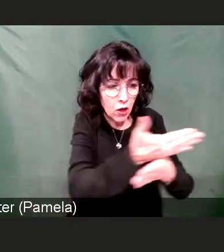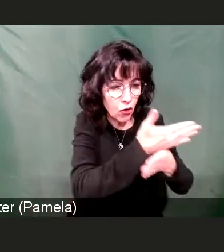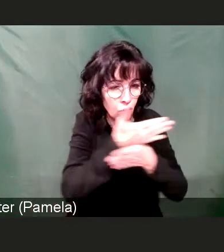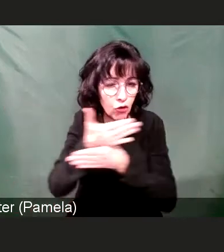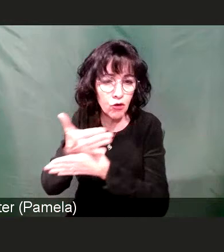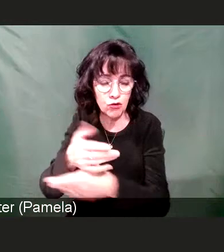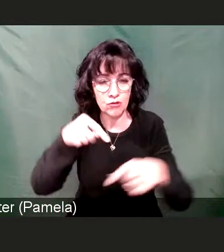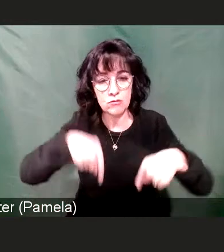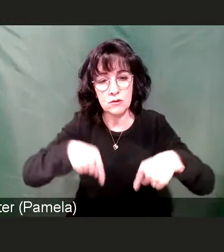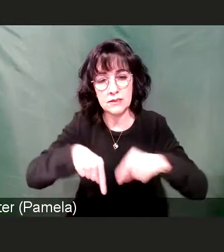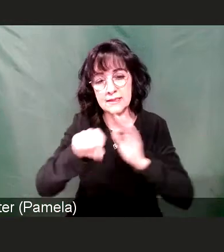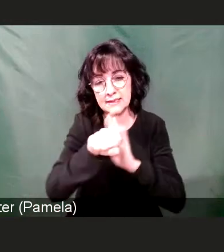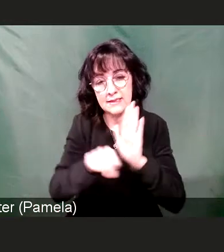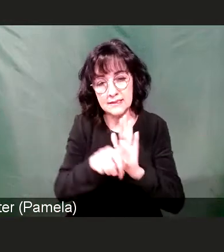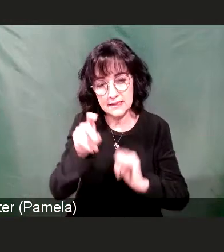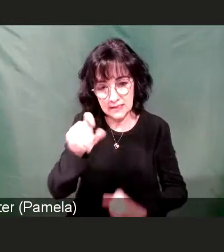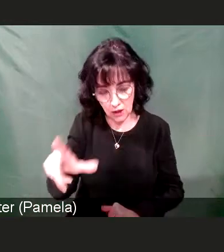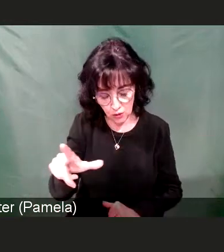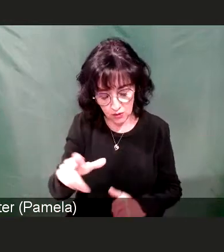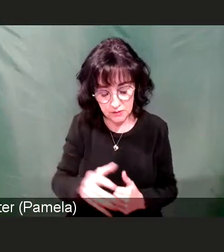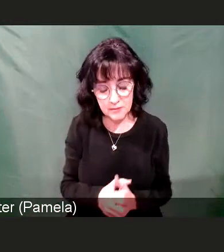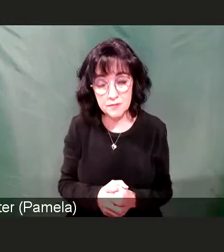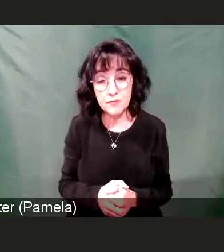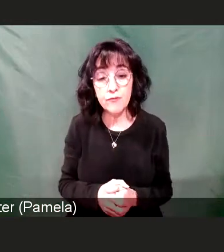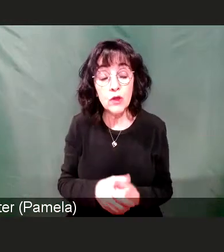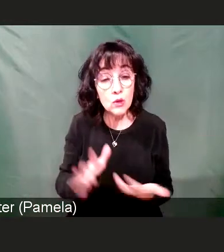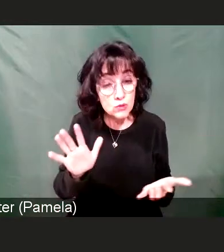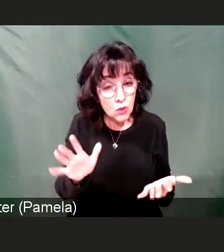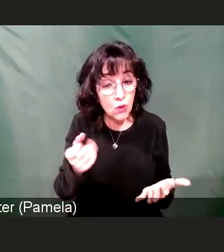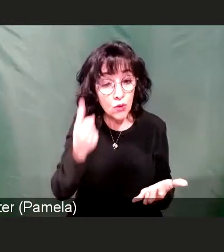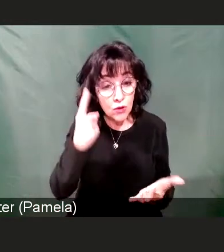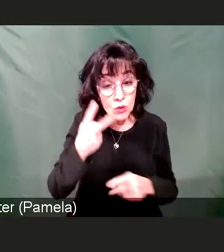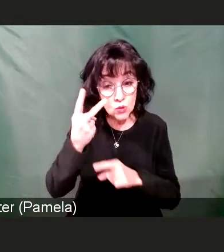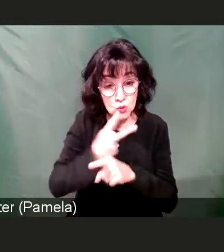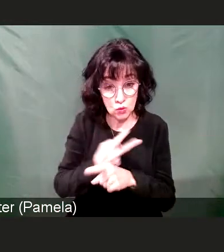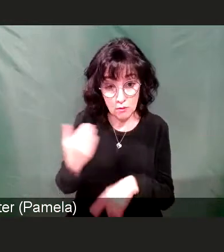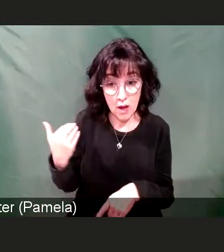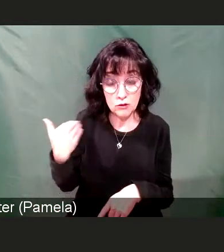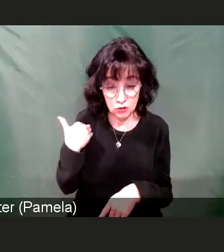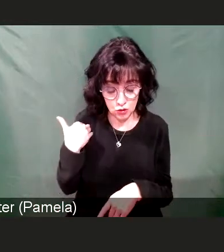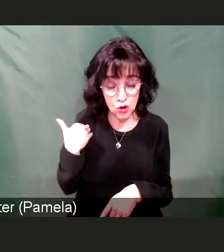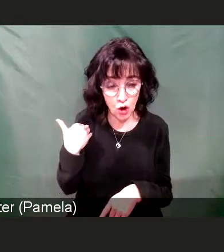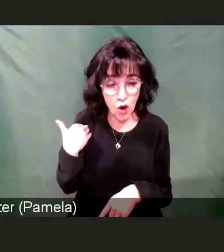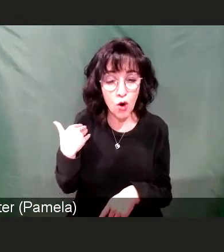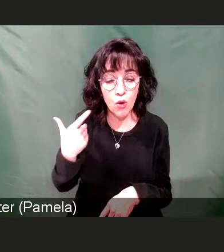in the State of Delaware. We had opened up and I say, we, as in the State of Delaware